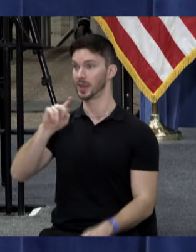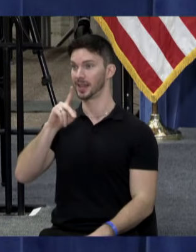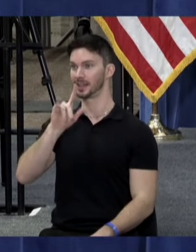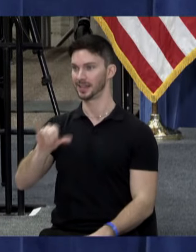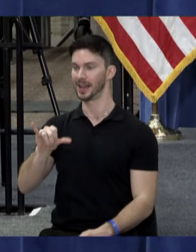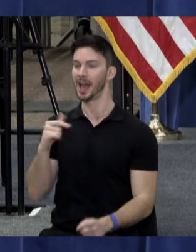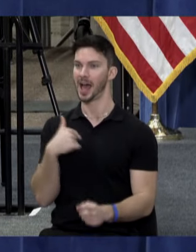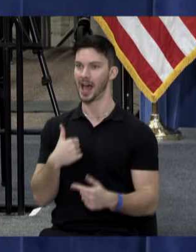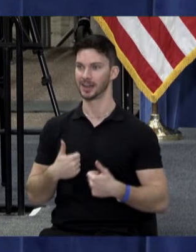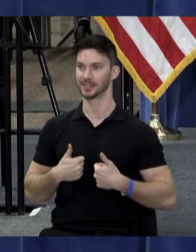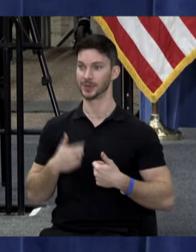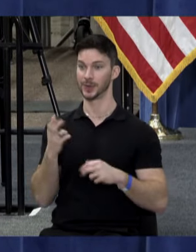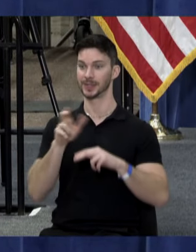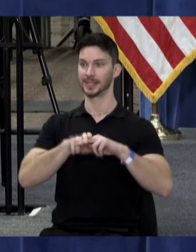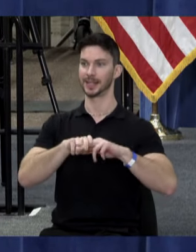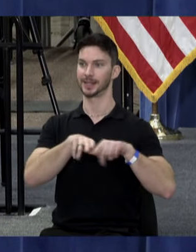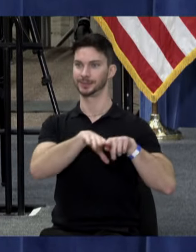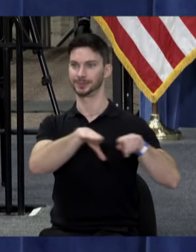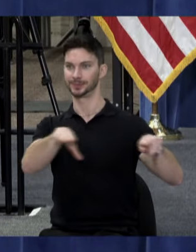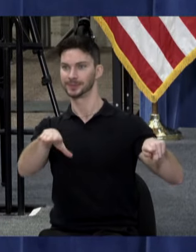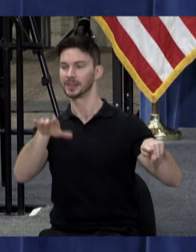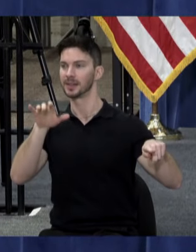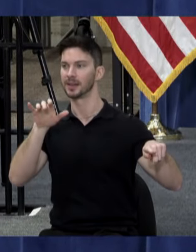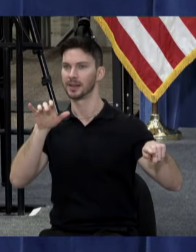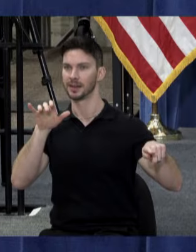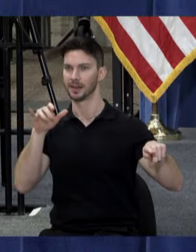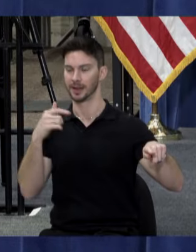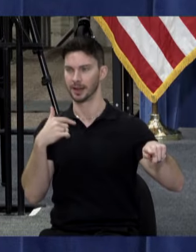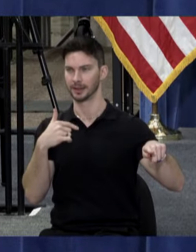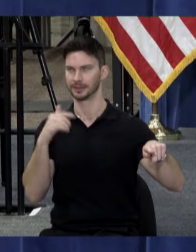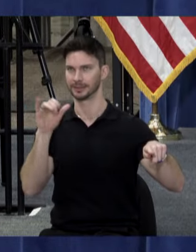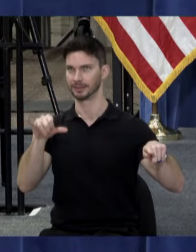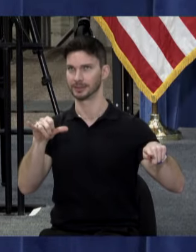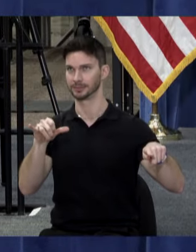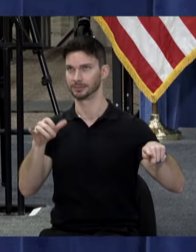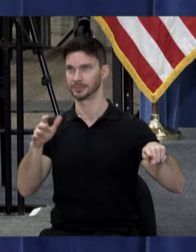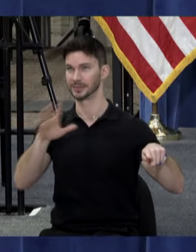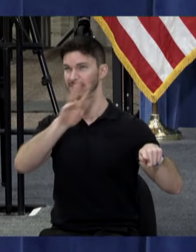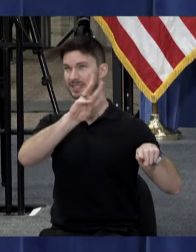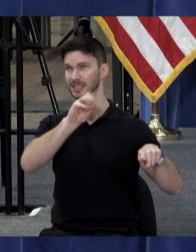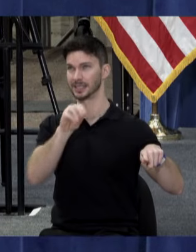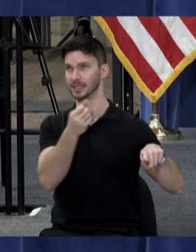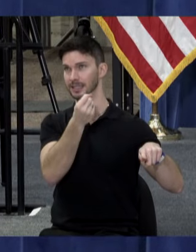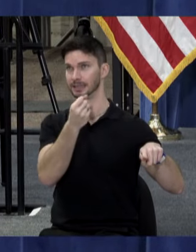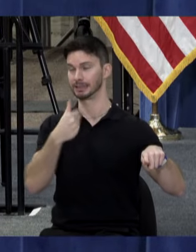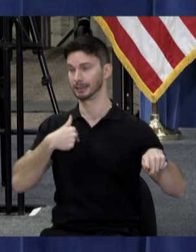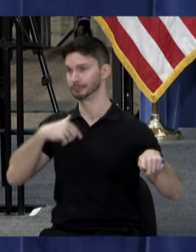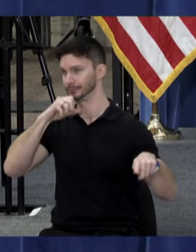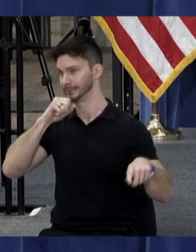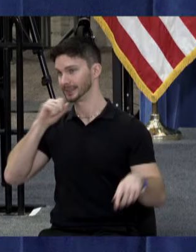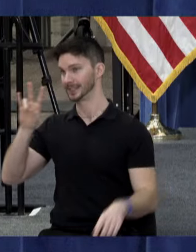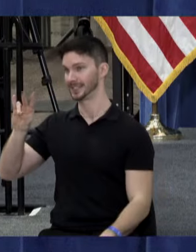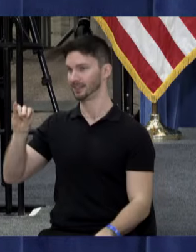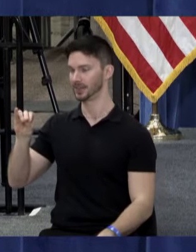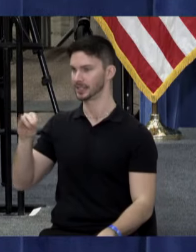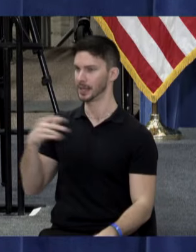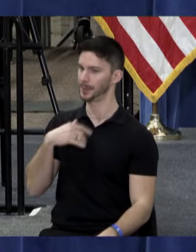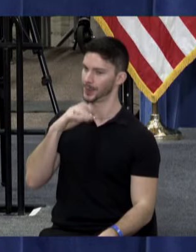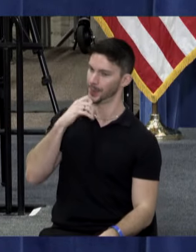the 60s, which went on the moon. By the way, I'm 70 years old, so I'm an oldie, but a goody. And